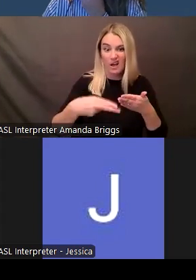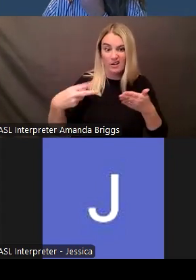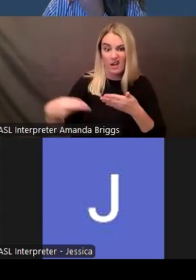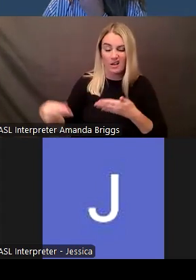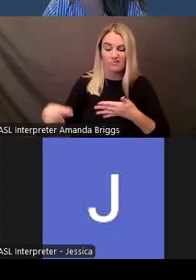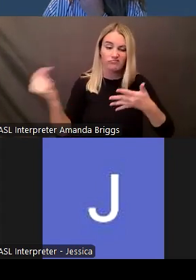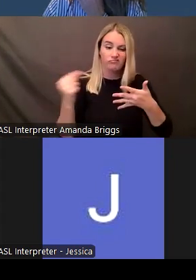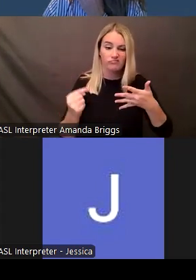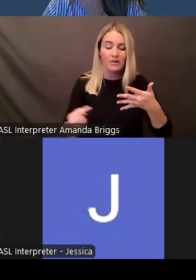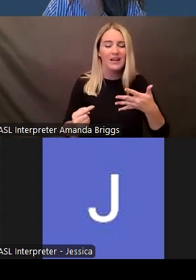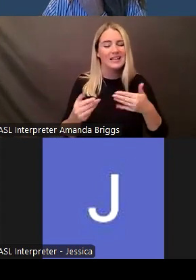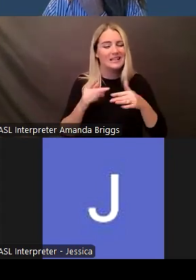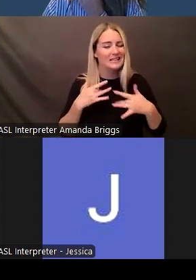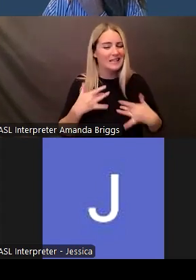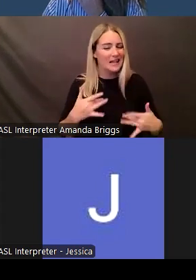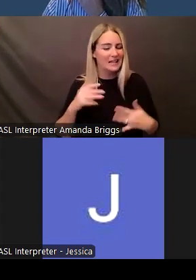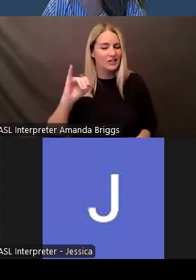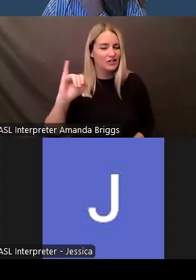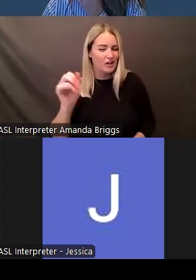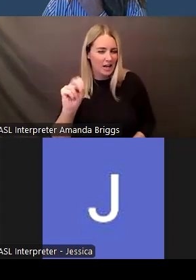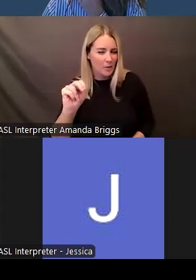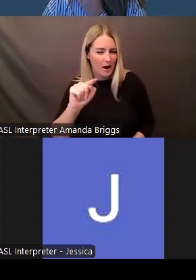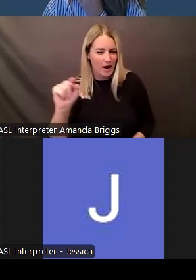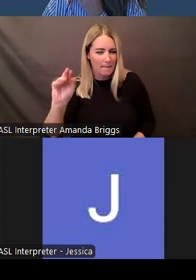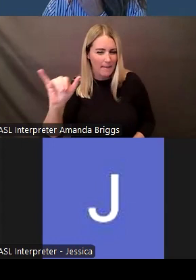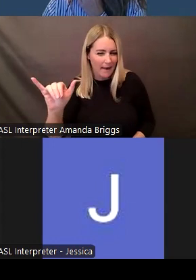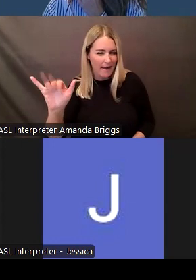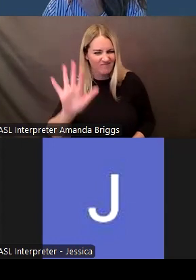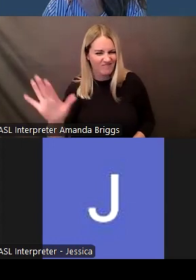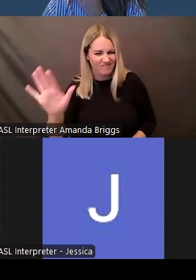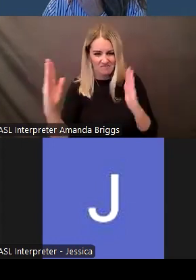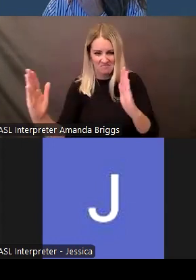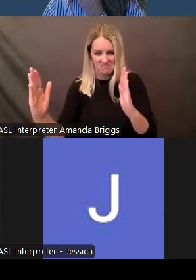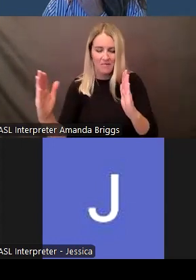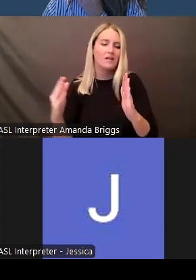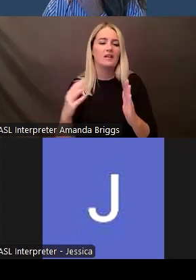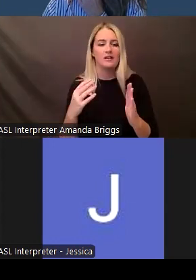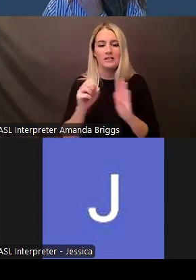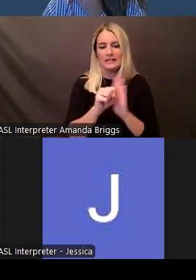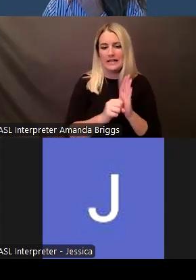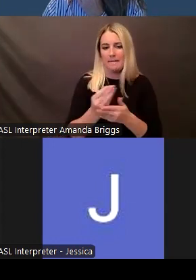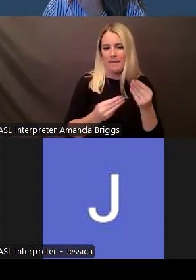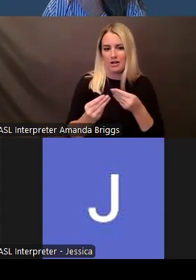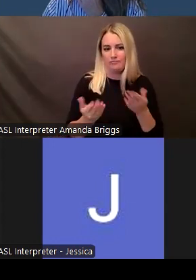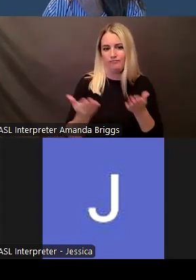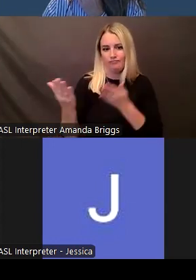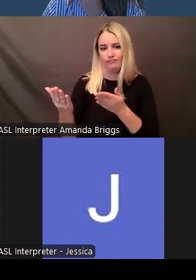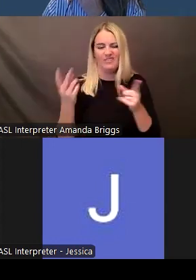January and May 2026 as part of the proposed state budget. And there's a picture of the state capitol on this slide.